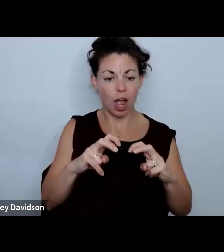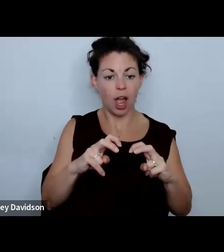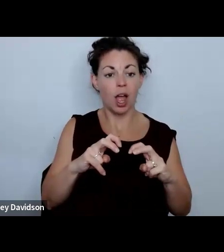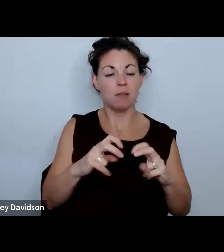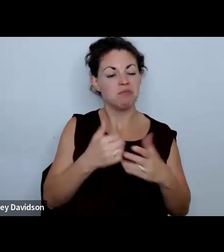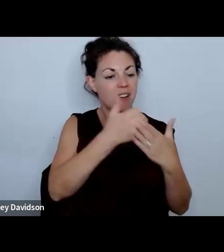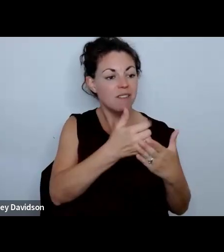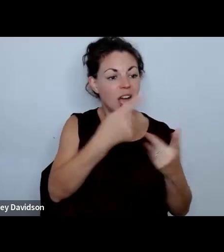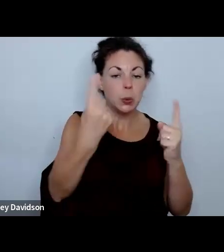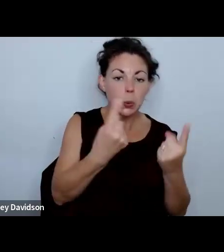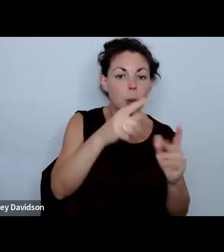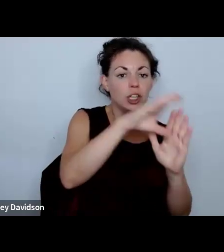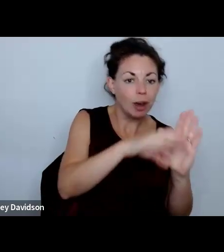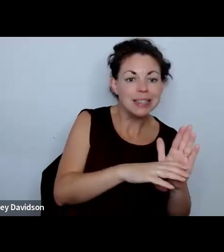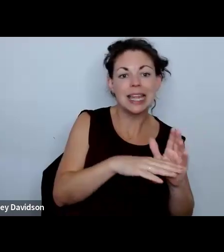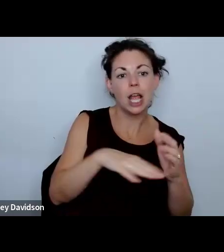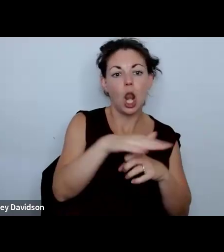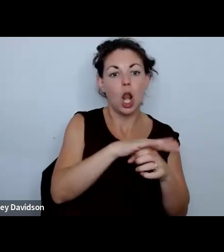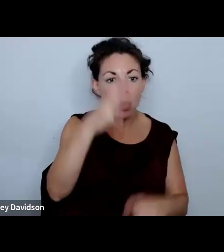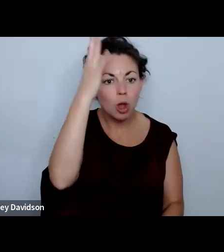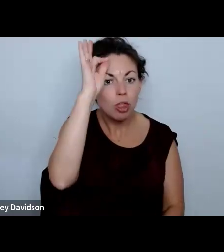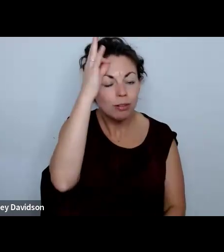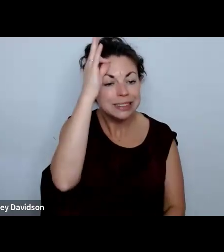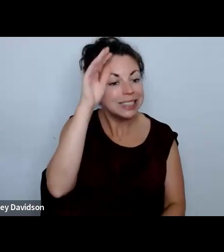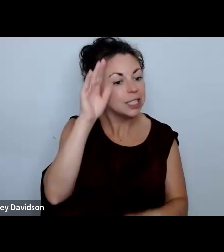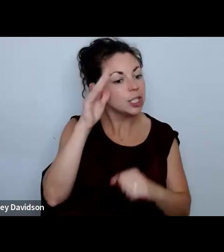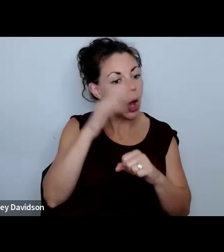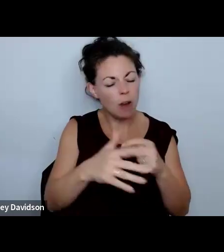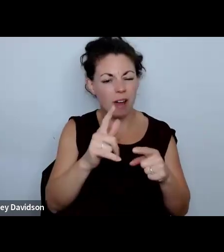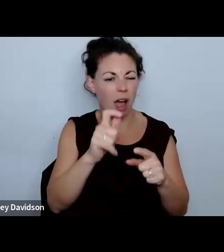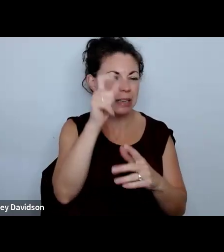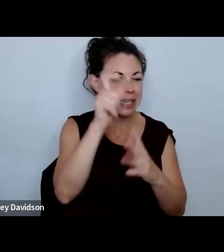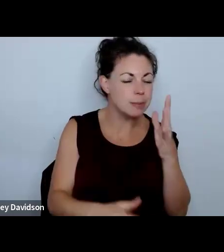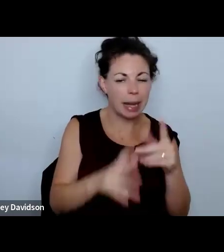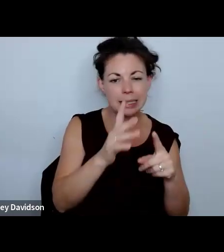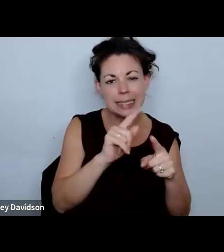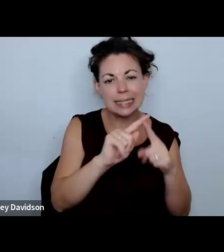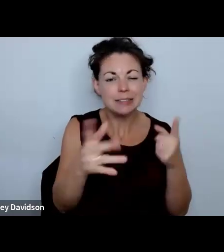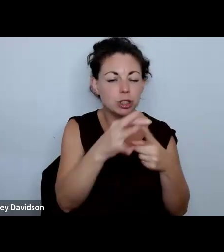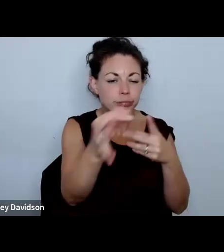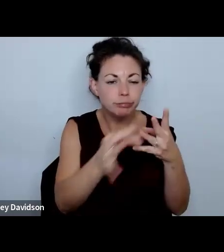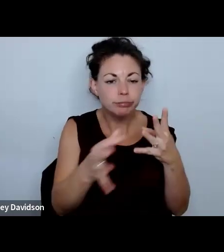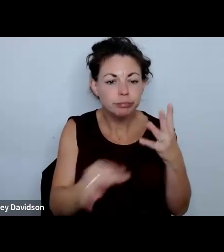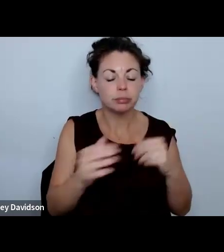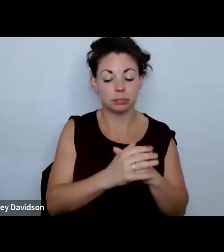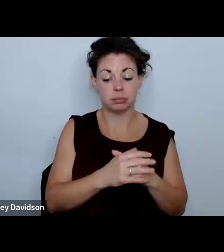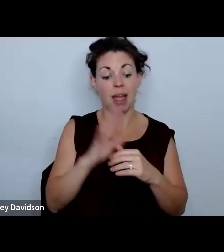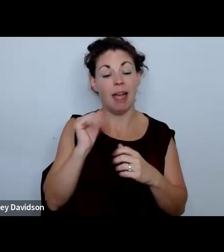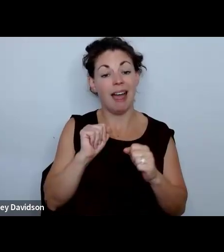London in 2008, and completed a part-time master's in public policy at University College